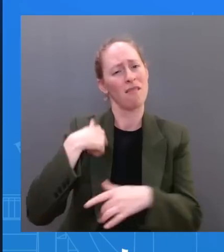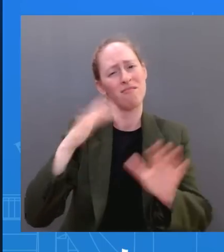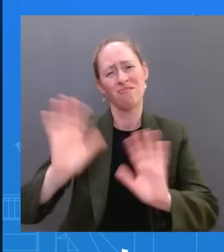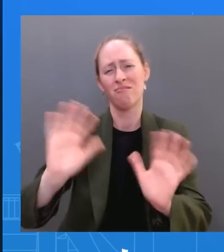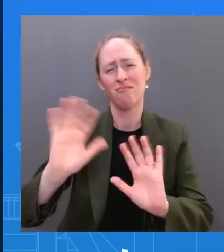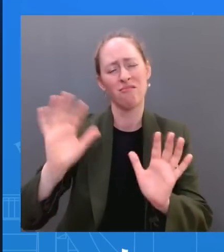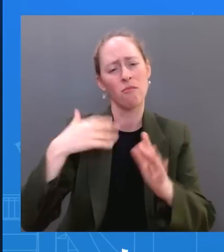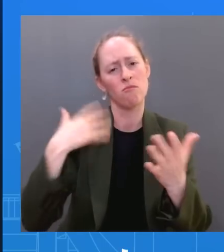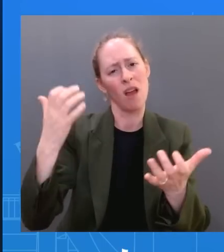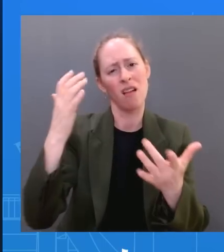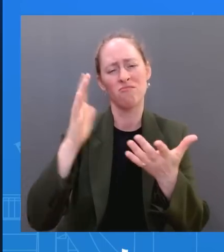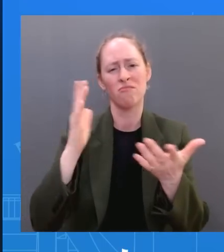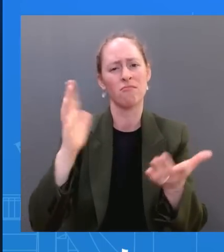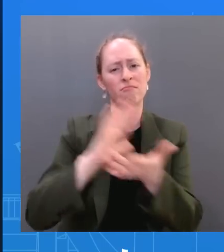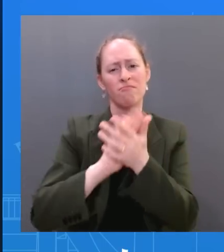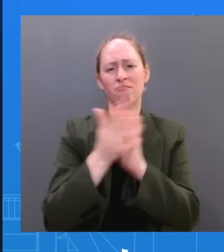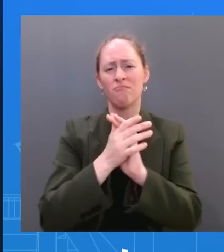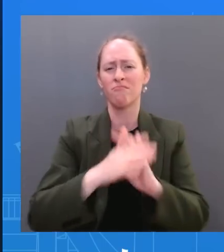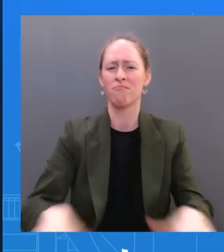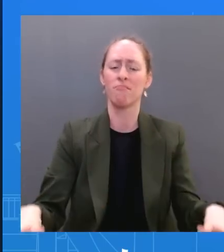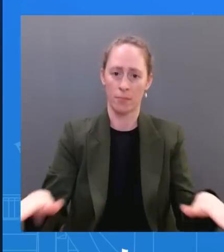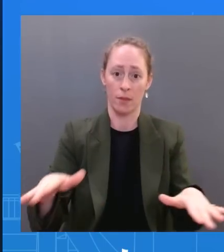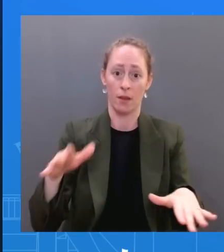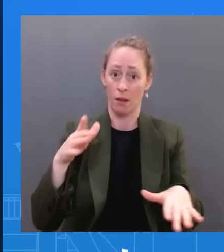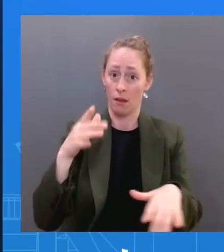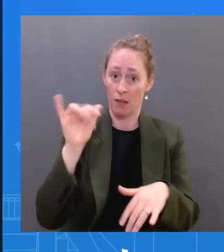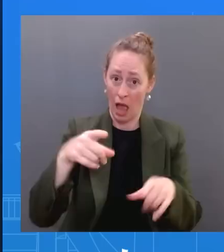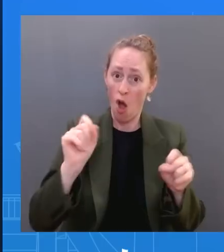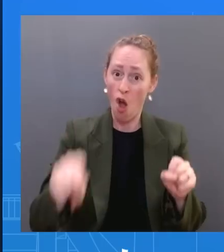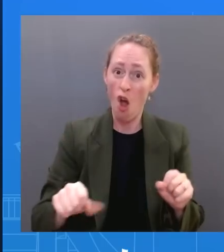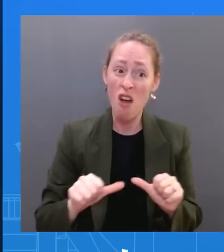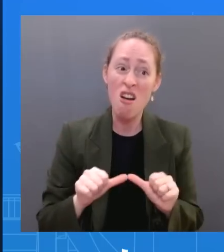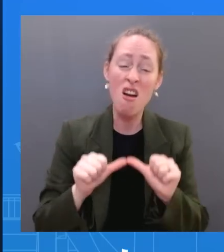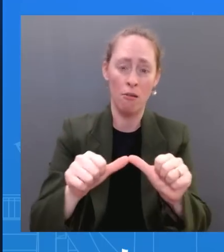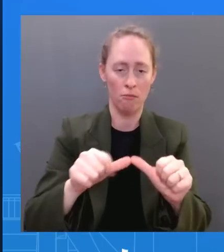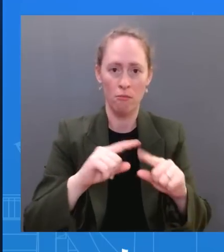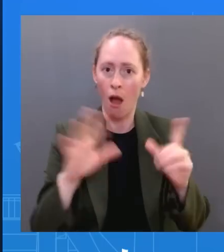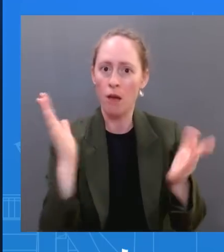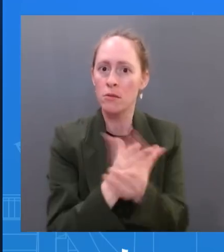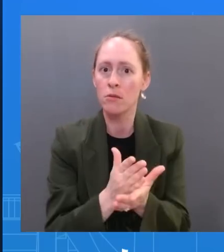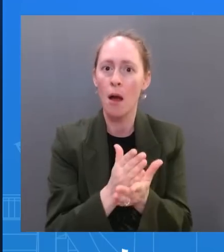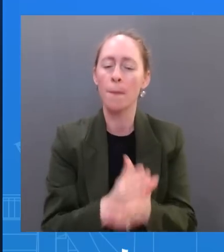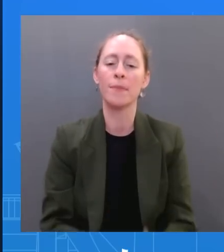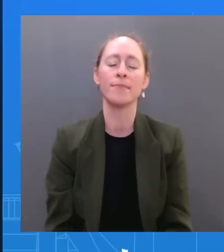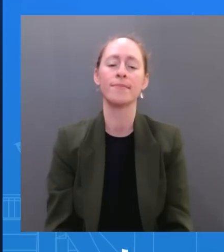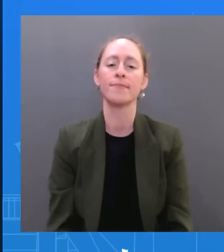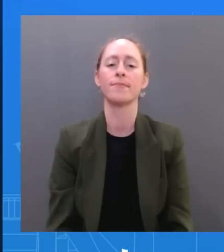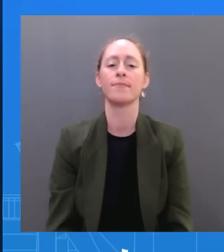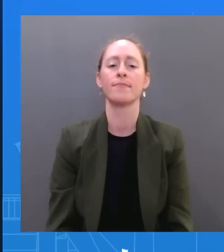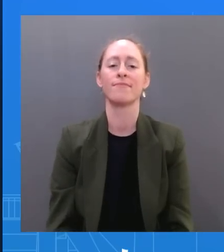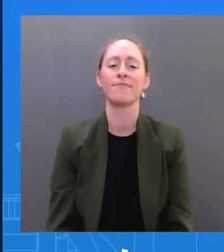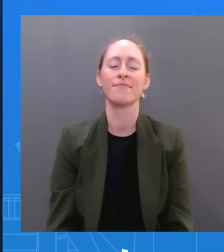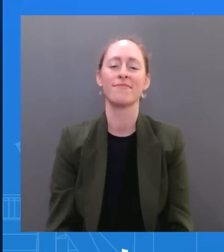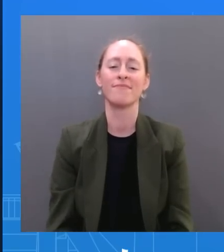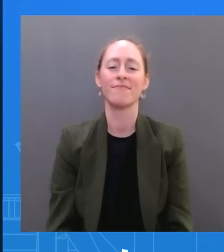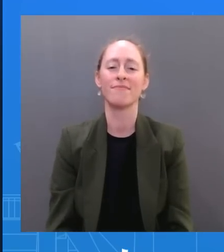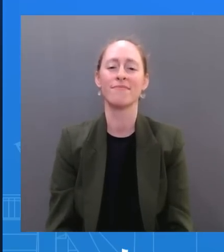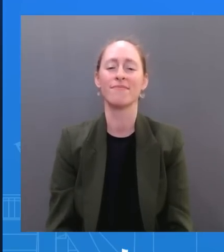while continuing to work with Saudi Arabia on critical priorities for the American people. We released the intelligence community report